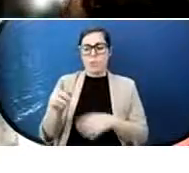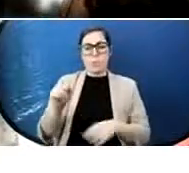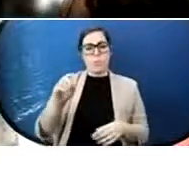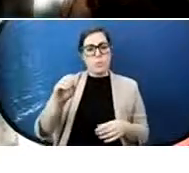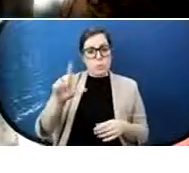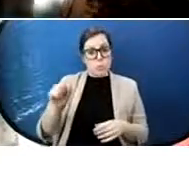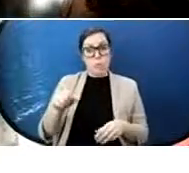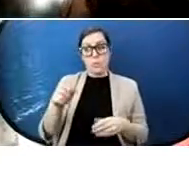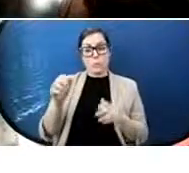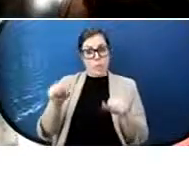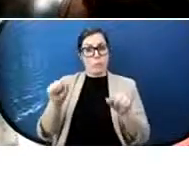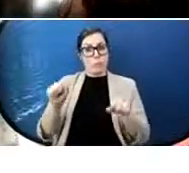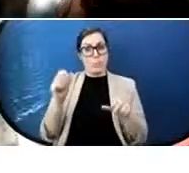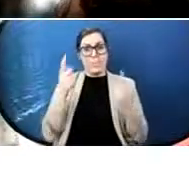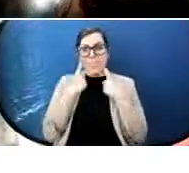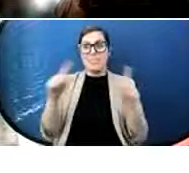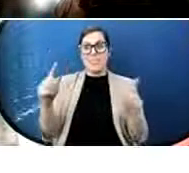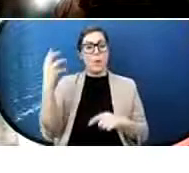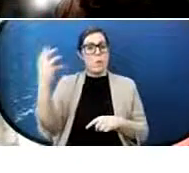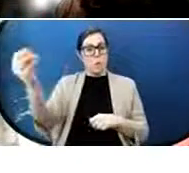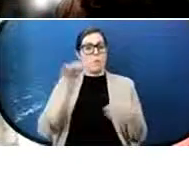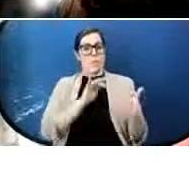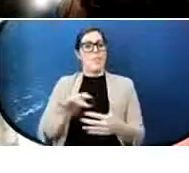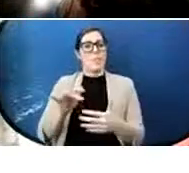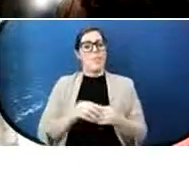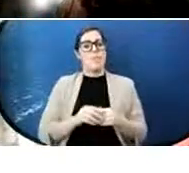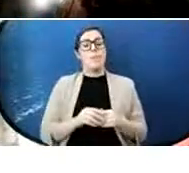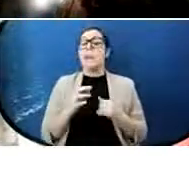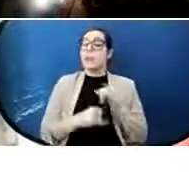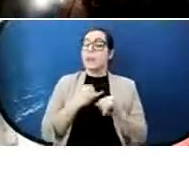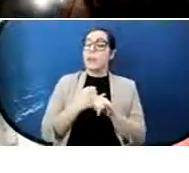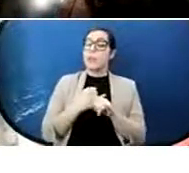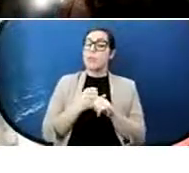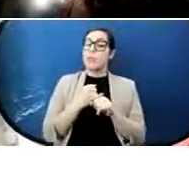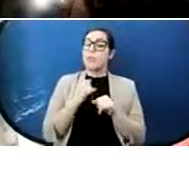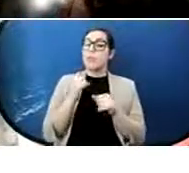and particularly the International Education programs that would best meet their goals so that